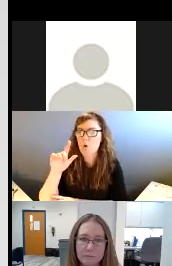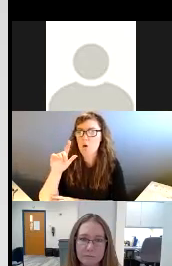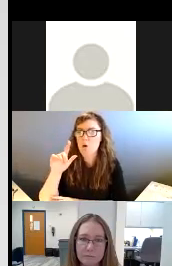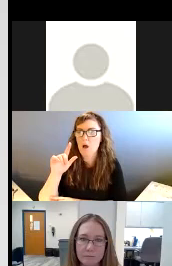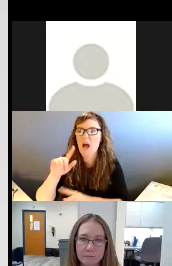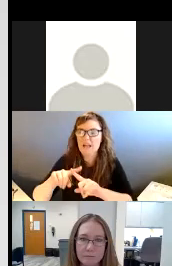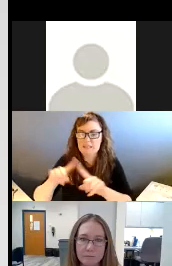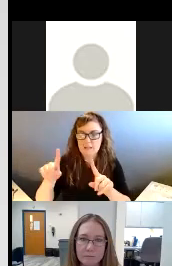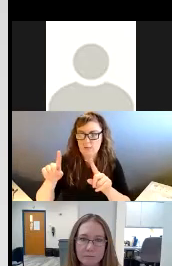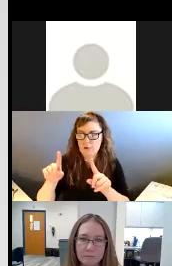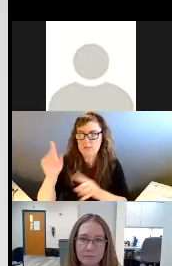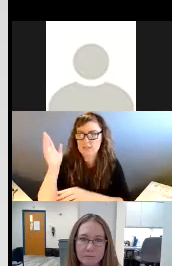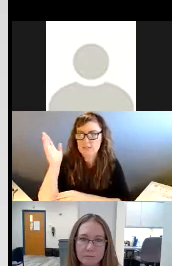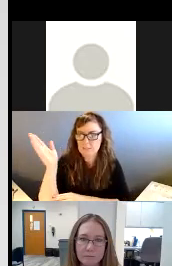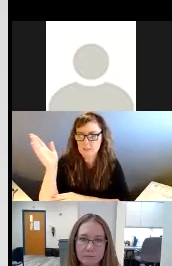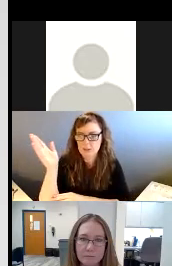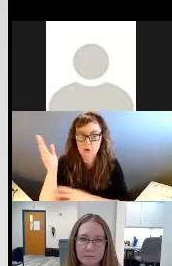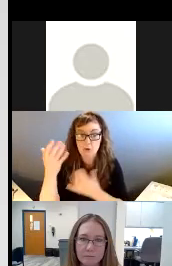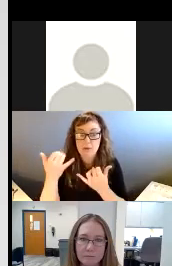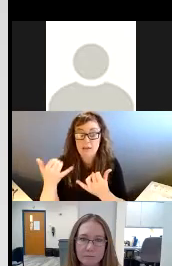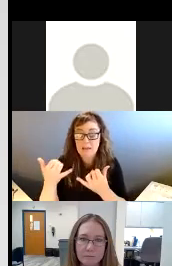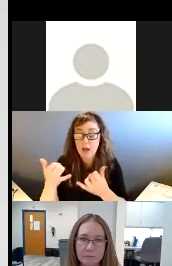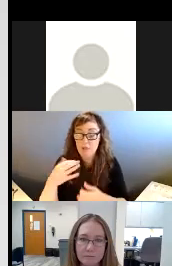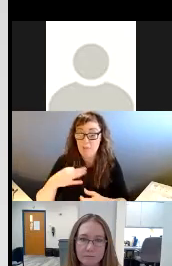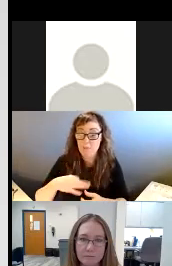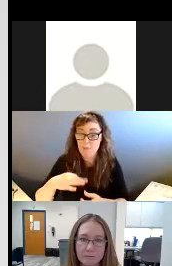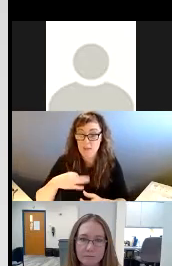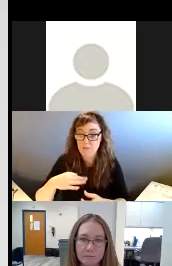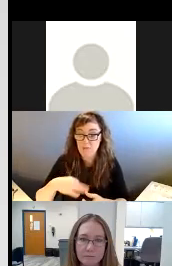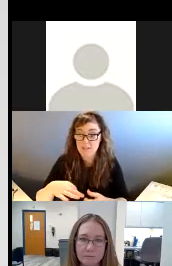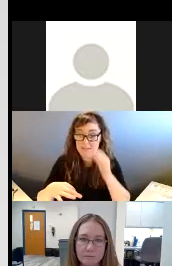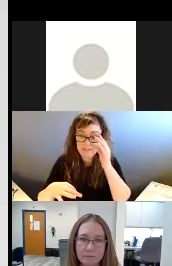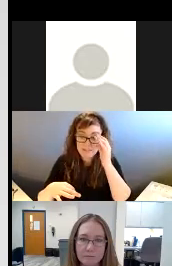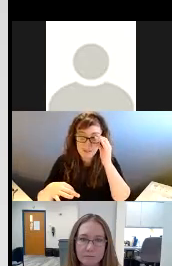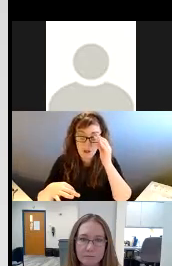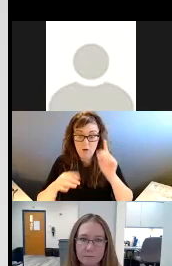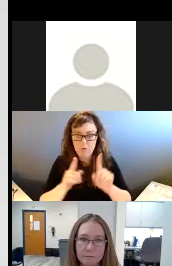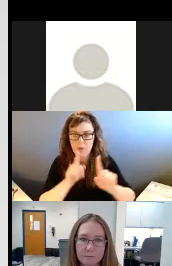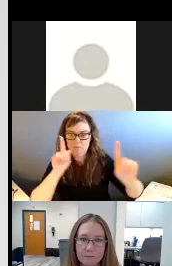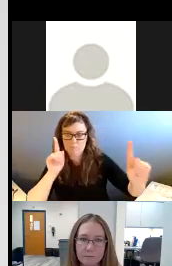FAR AS THE BENEFITS OF DOING THESE REMOTE HOME VISITS VERSUS OTHER OPTIONS.